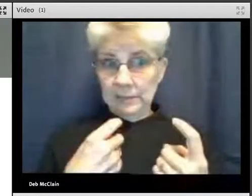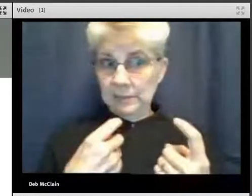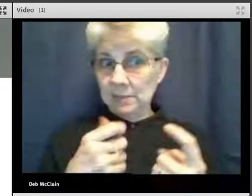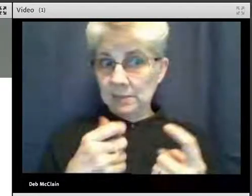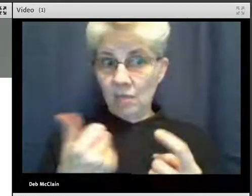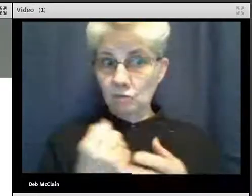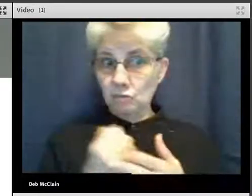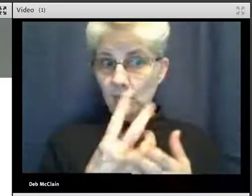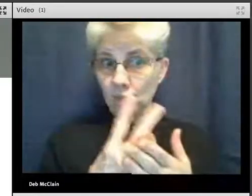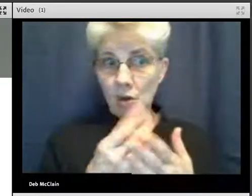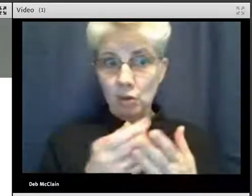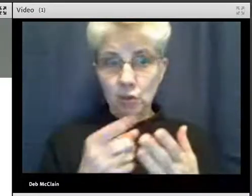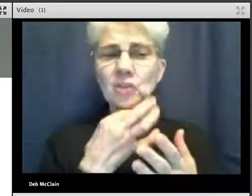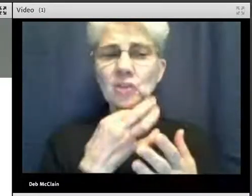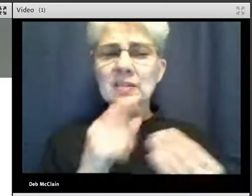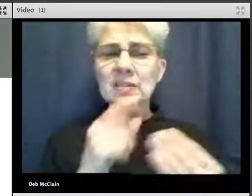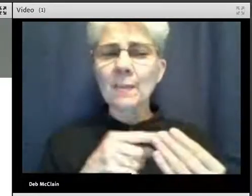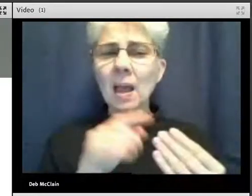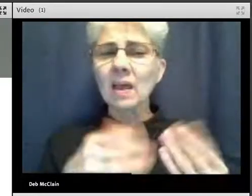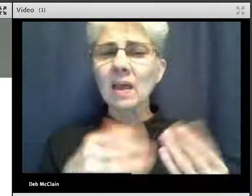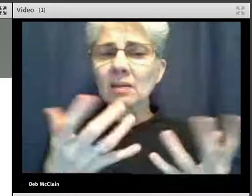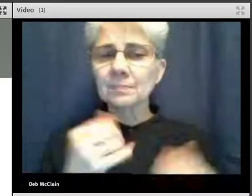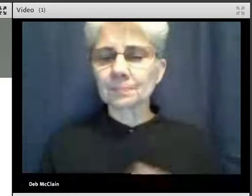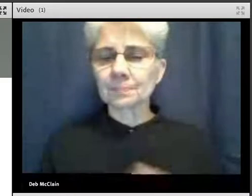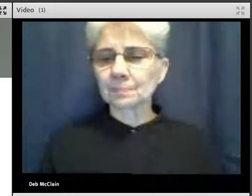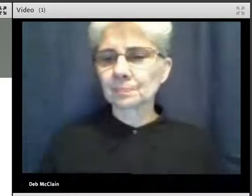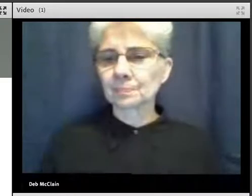Any questions, any other software you're curious about?